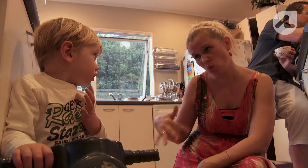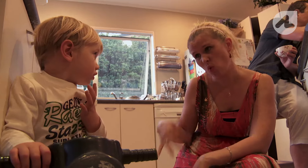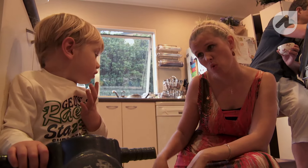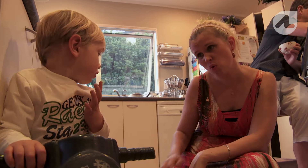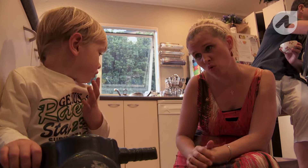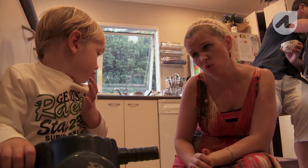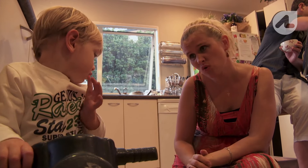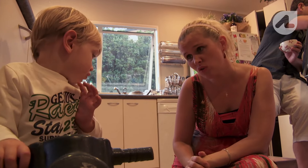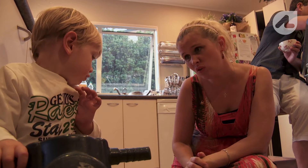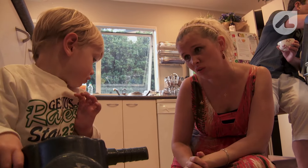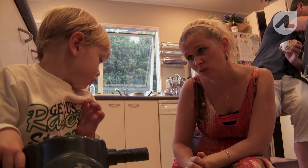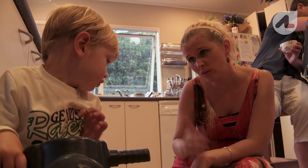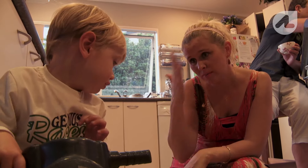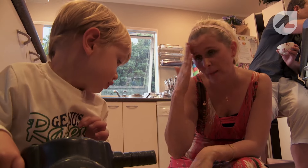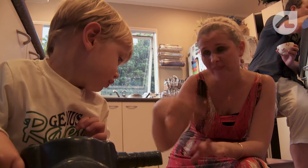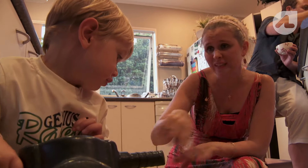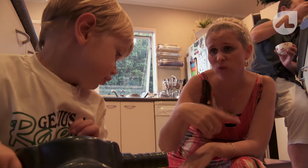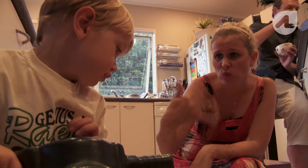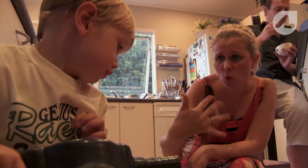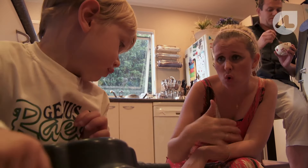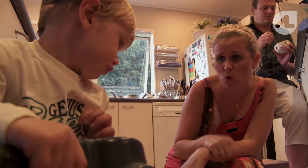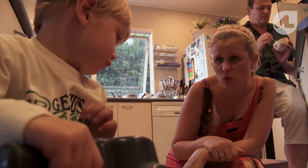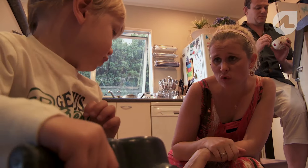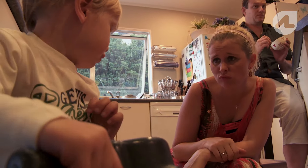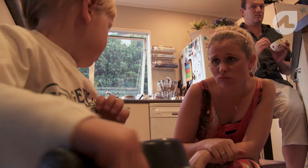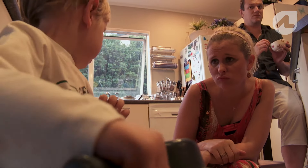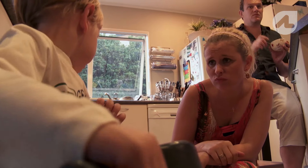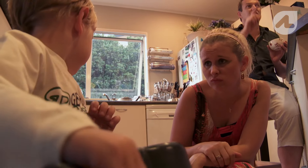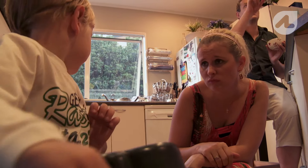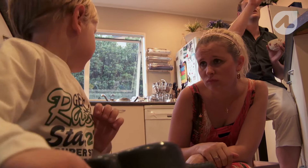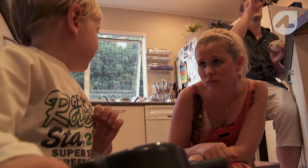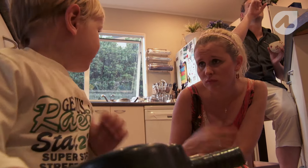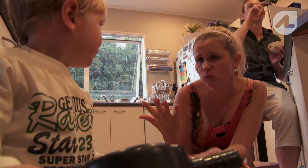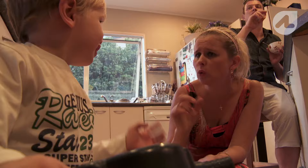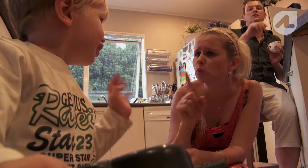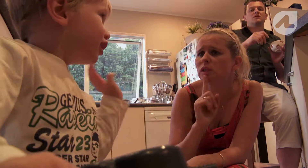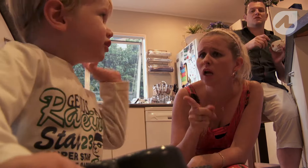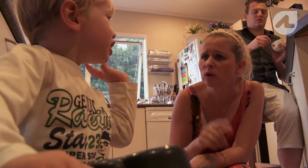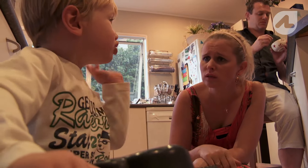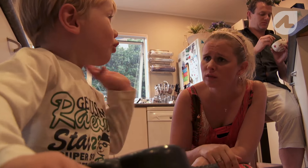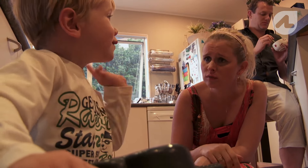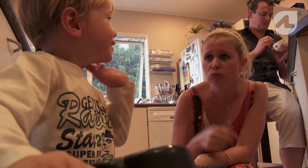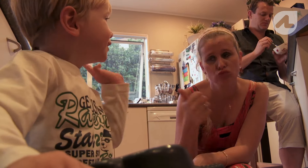You crashed into my foot and it's really sore. Mummy's foot is sore now. What do you say? (Adrian) Say sorry.